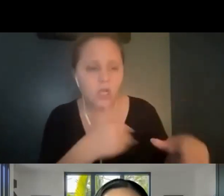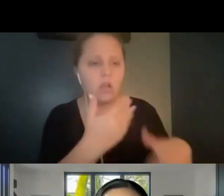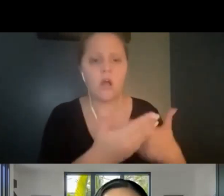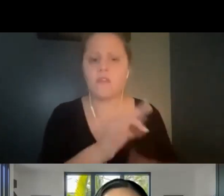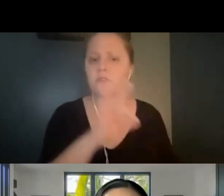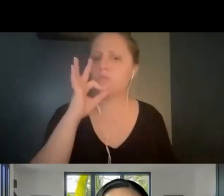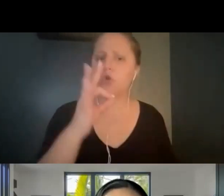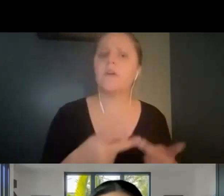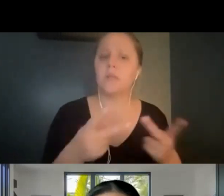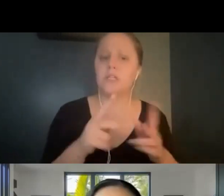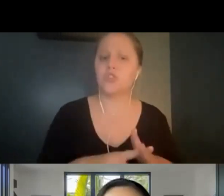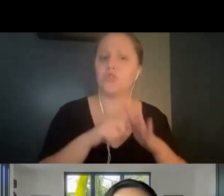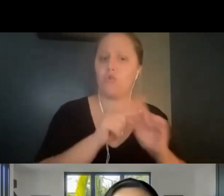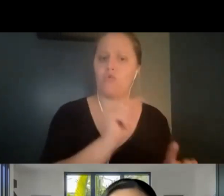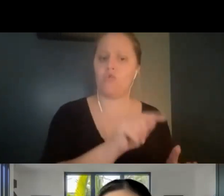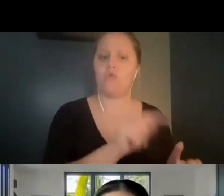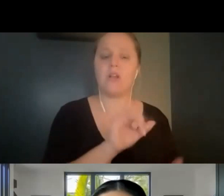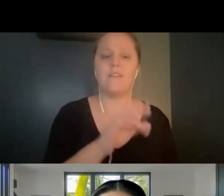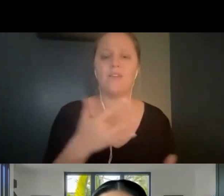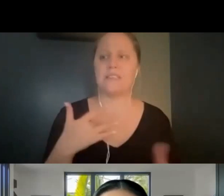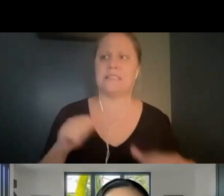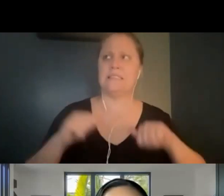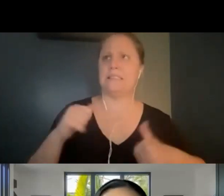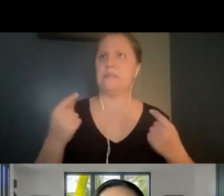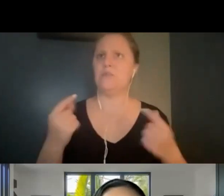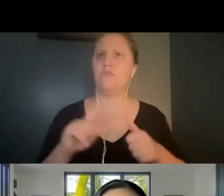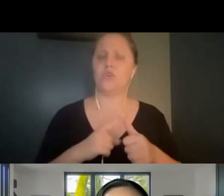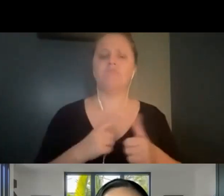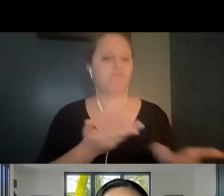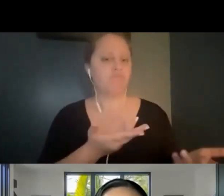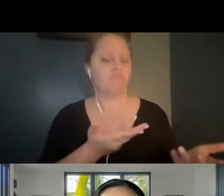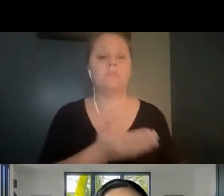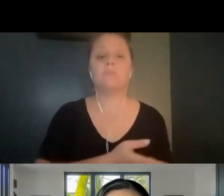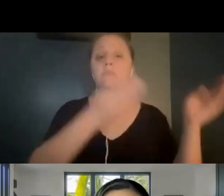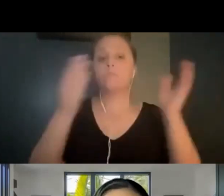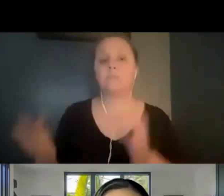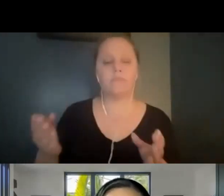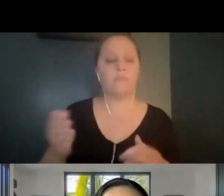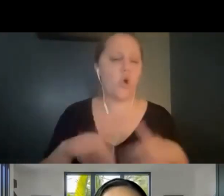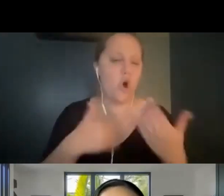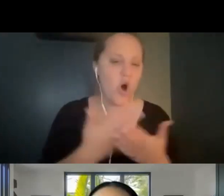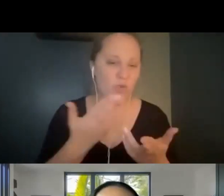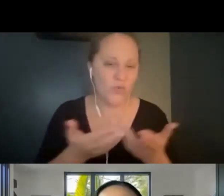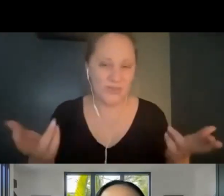If you, you know, are kind of like, "where do I go", but also, you know, like all the resources that I'm sure that everybody else can talk about, but there